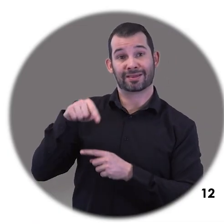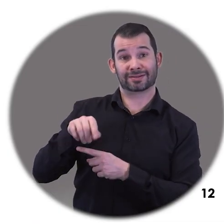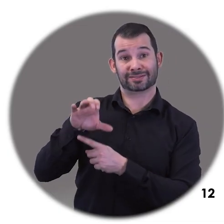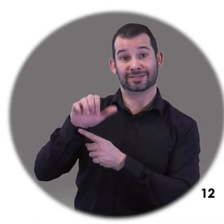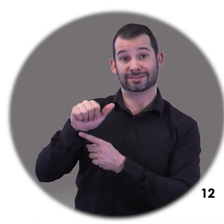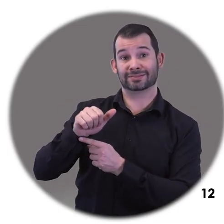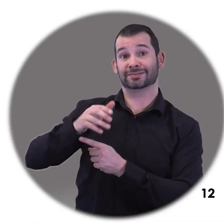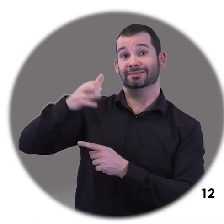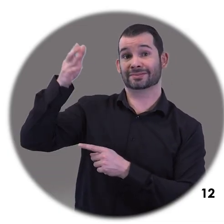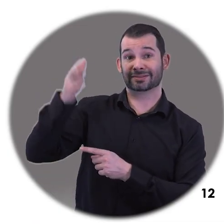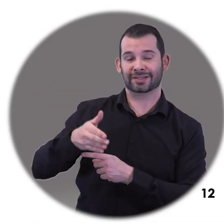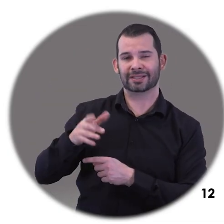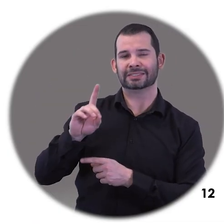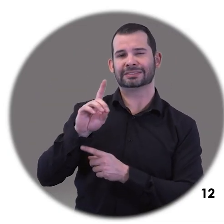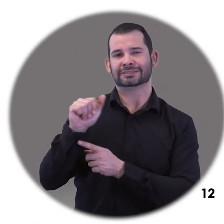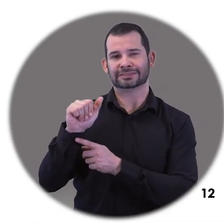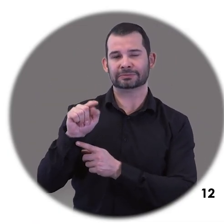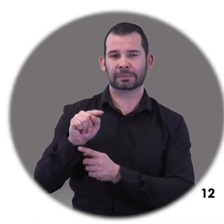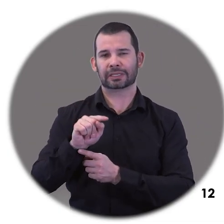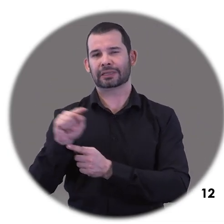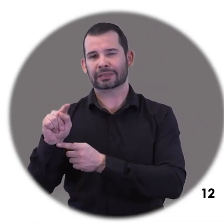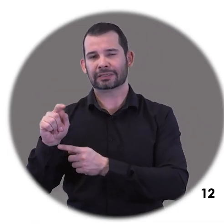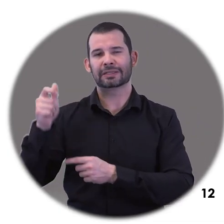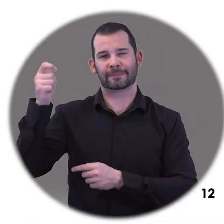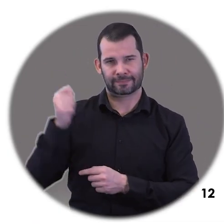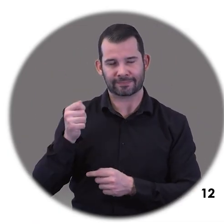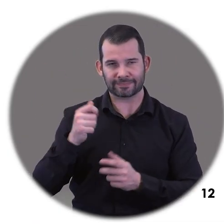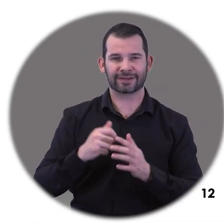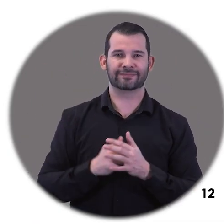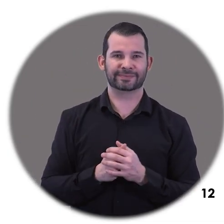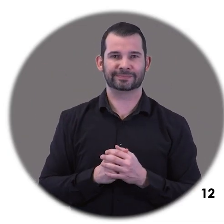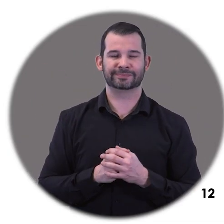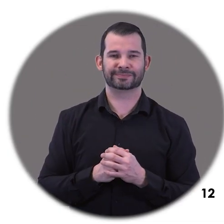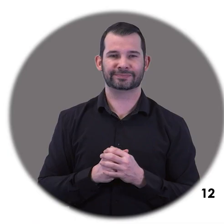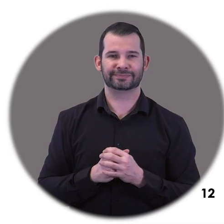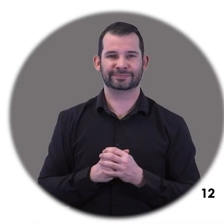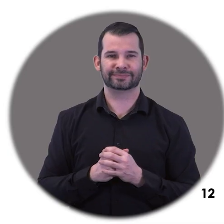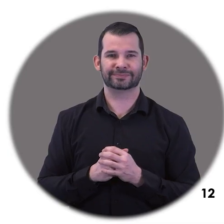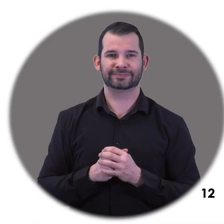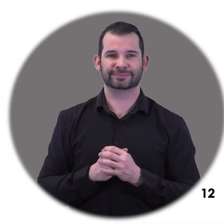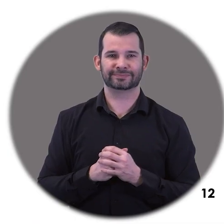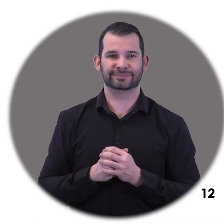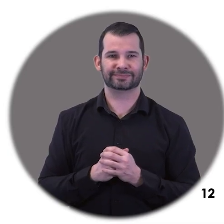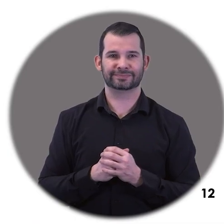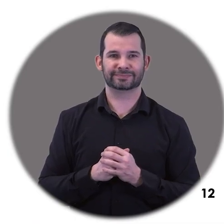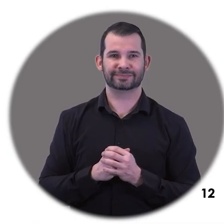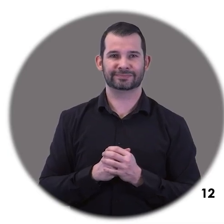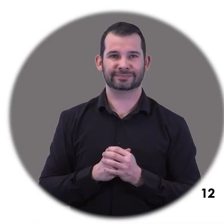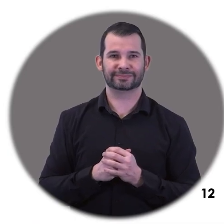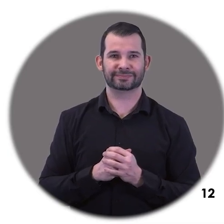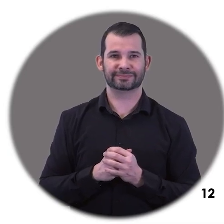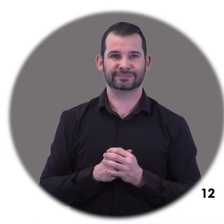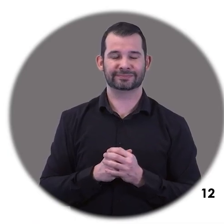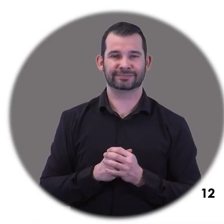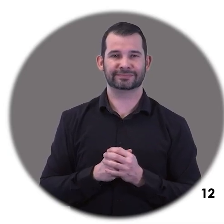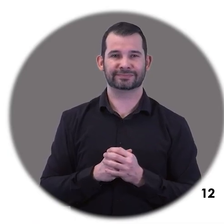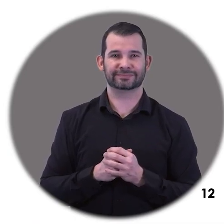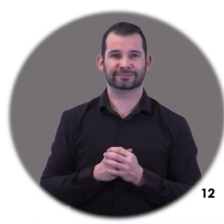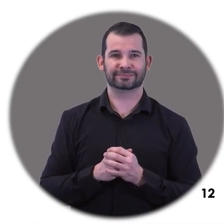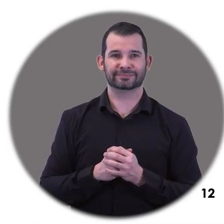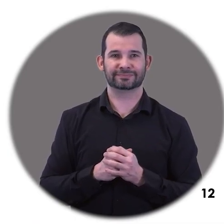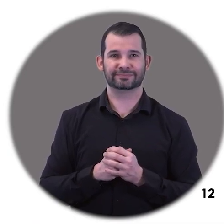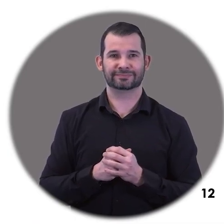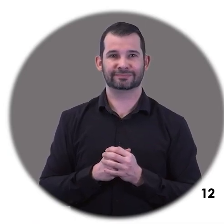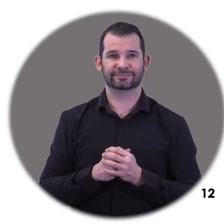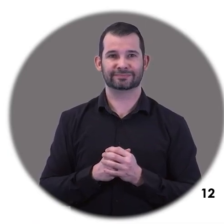canada.ca/disability-benefit